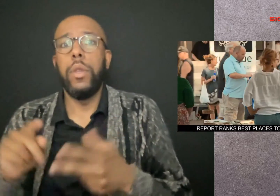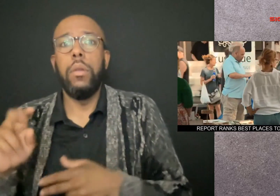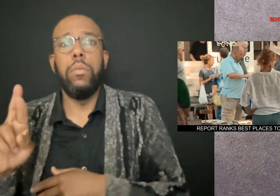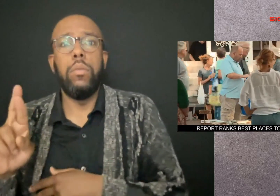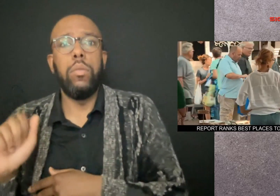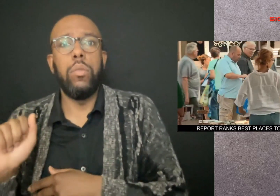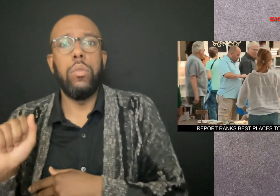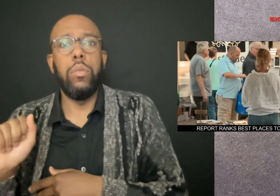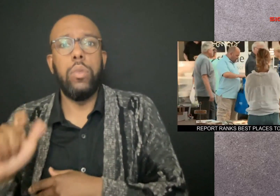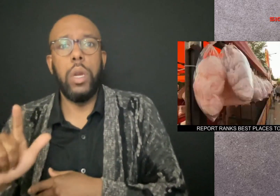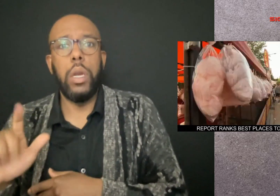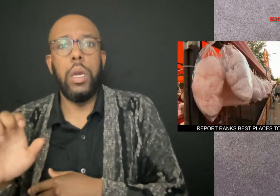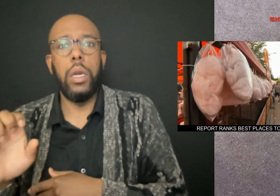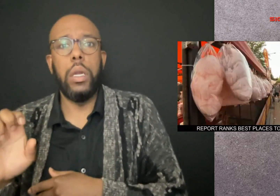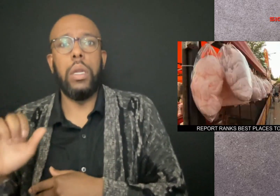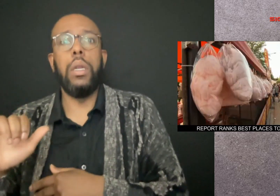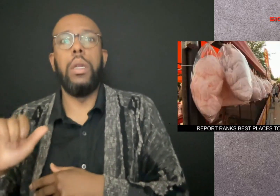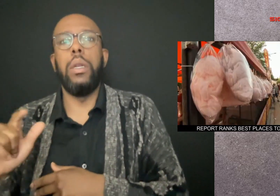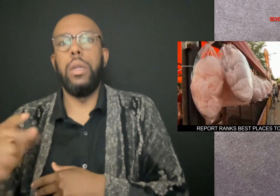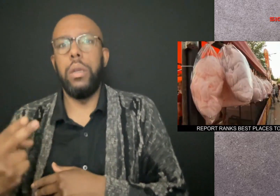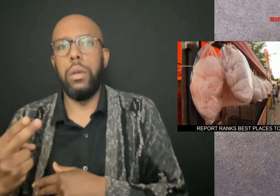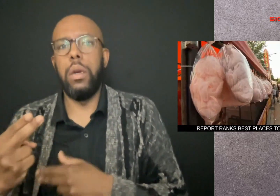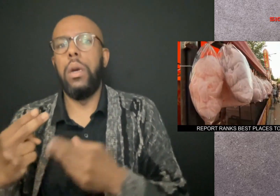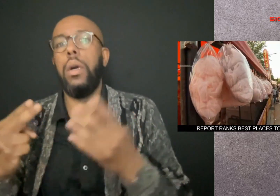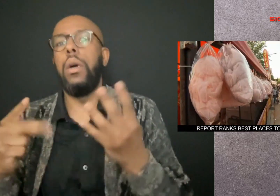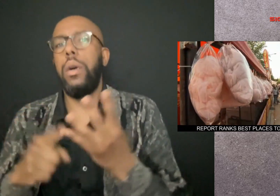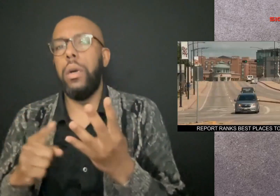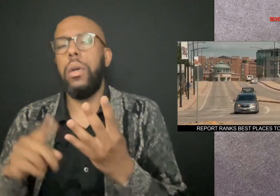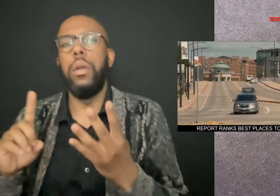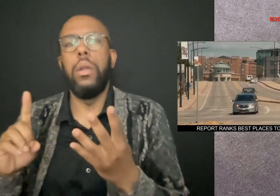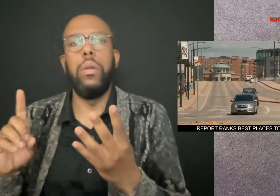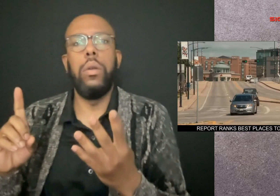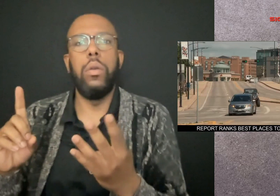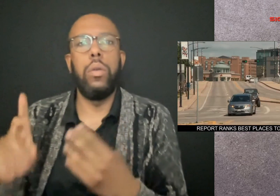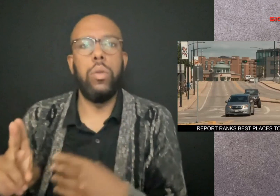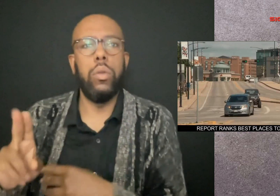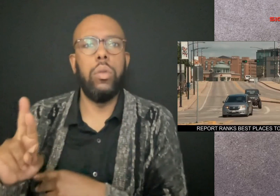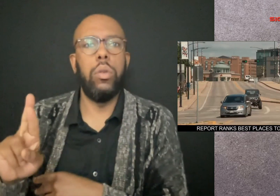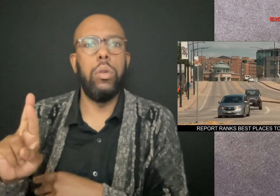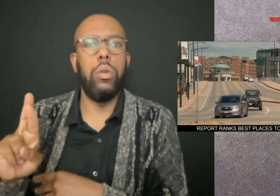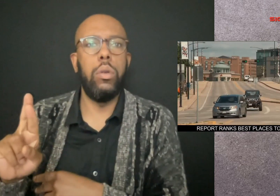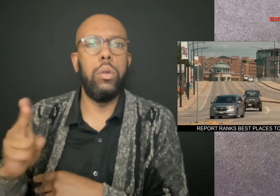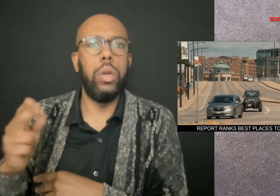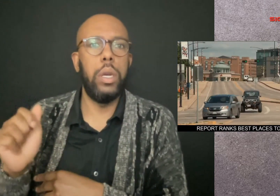Huntsville, Alabama, rally End Durham, North Carolina,